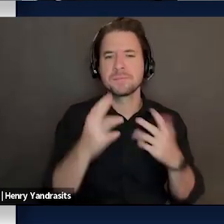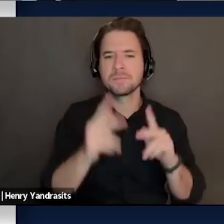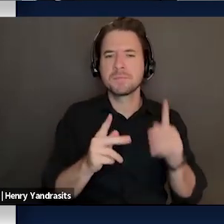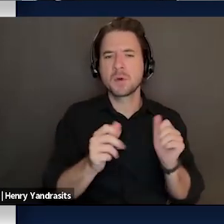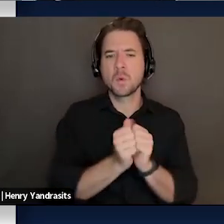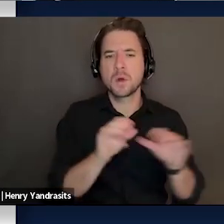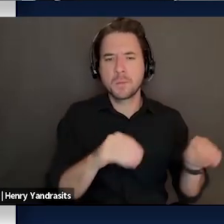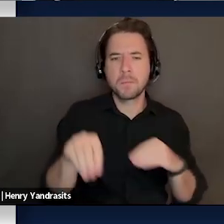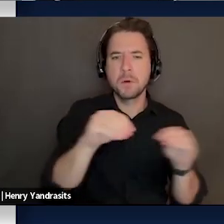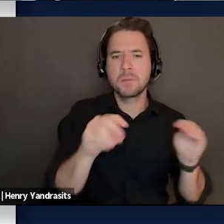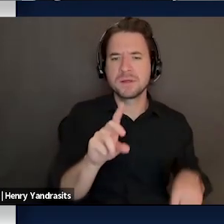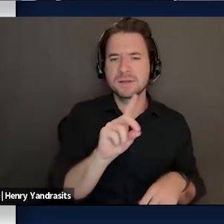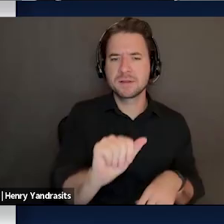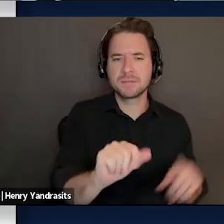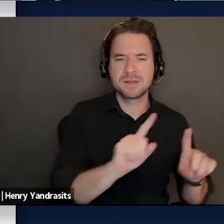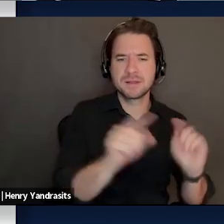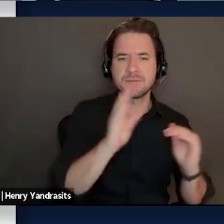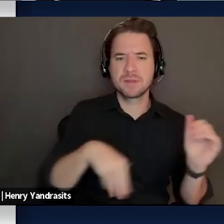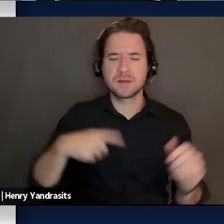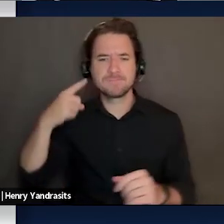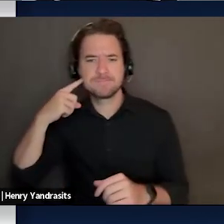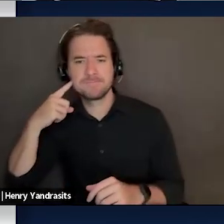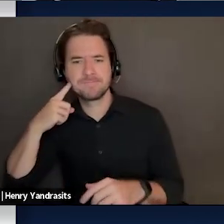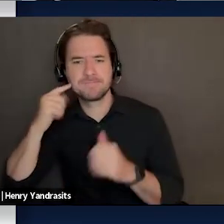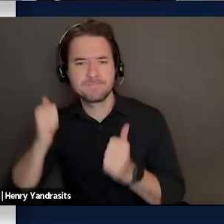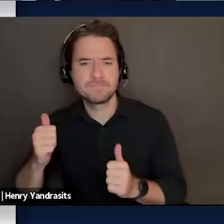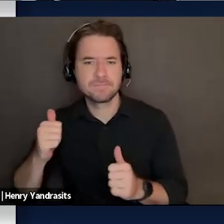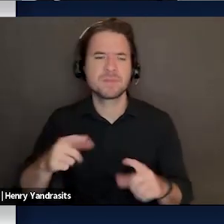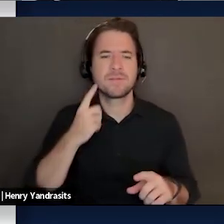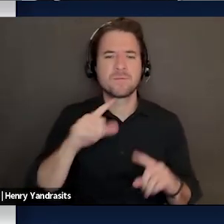might differ from those with hearing disabilities on certain health measures.